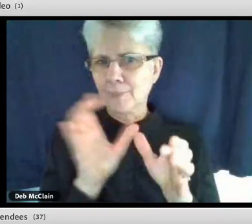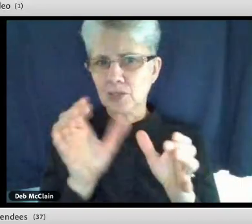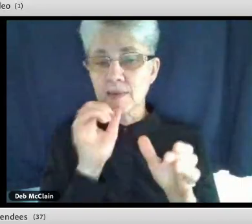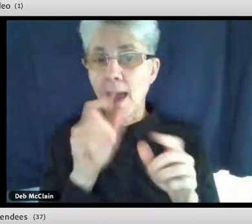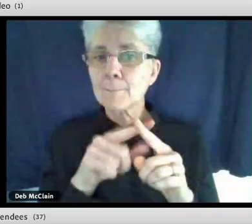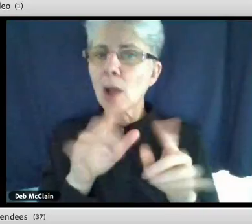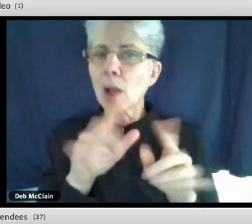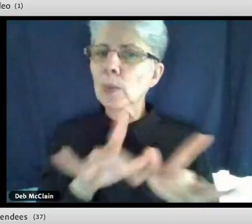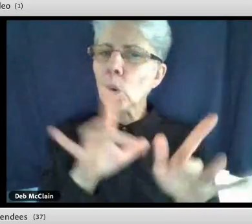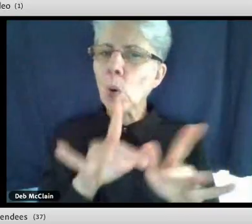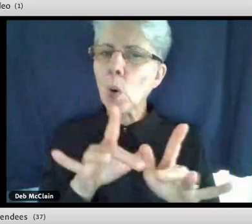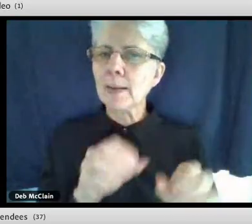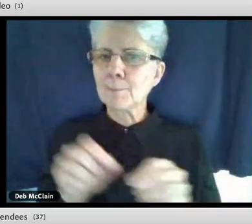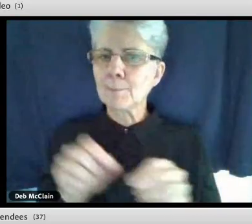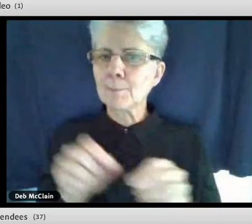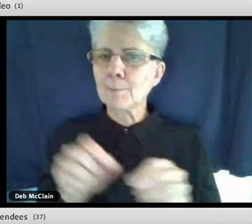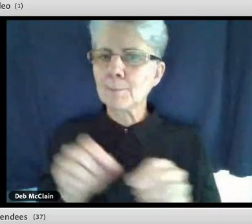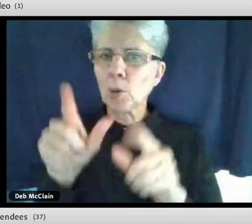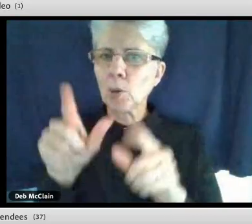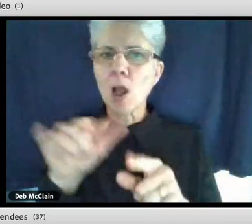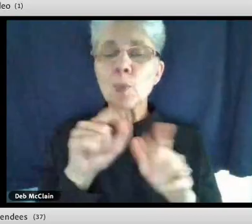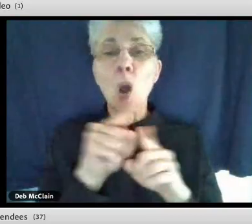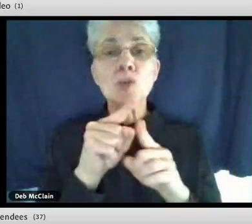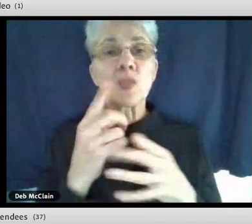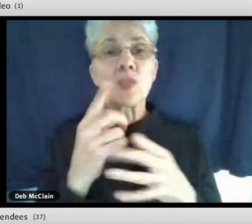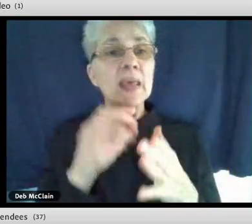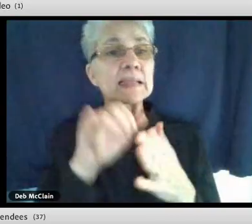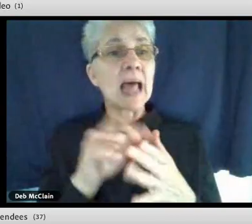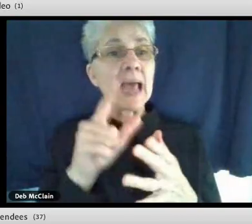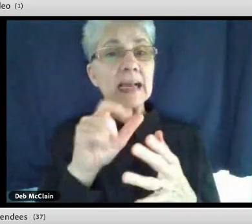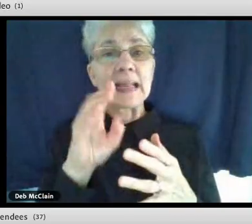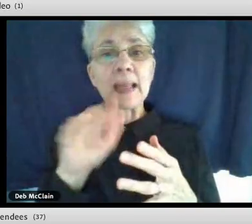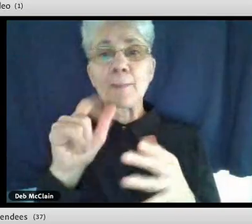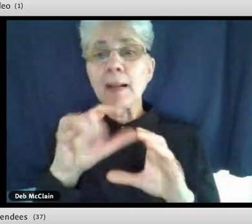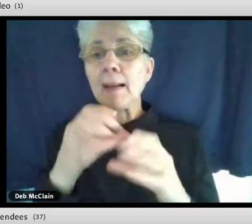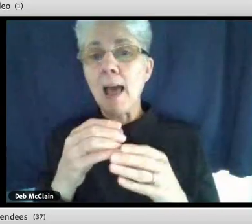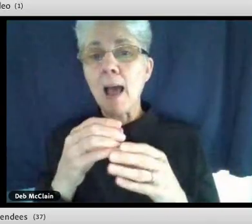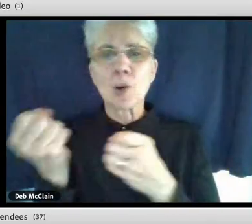Facebook Live doesn't do captioning, but record it. Put it on YouTube.